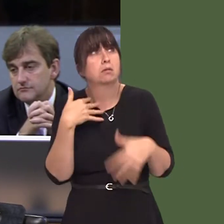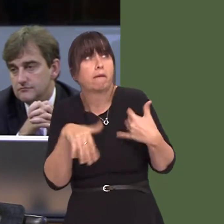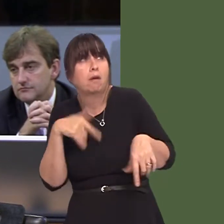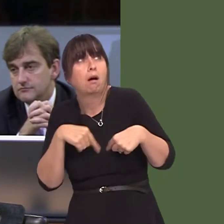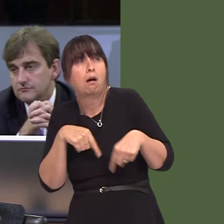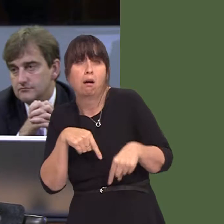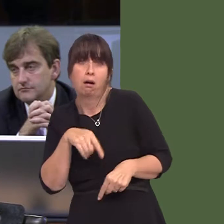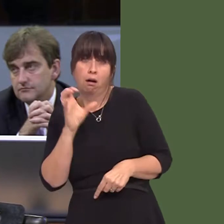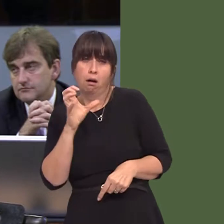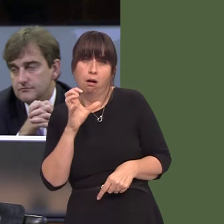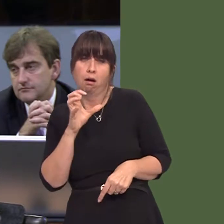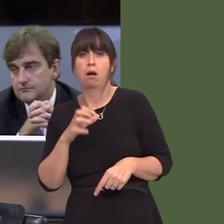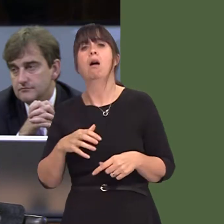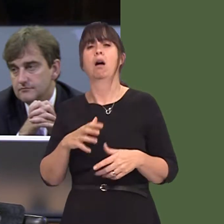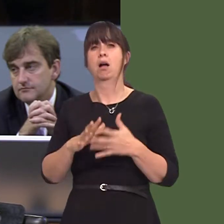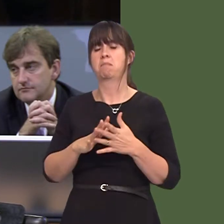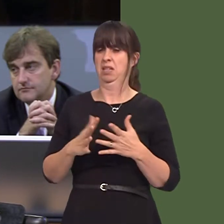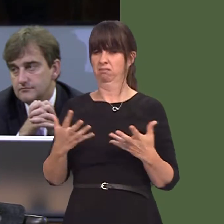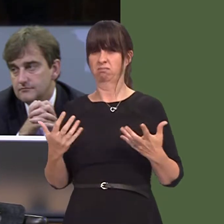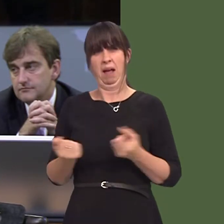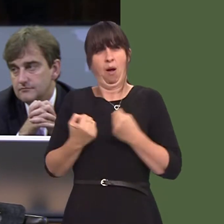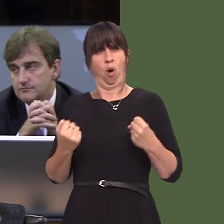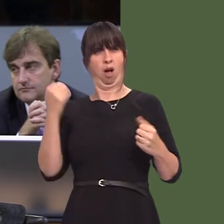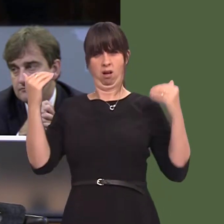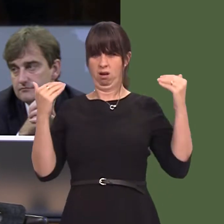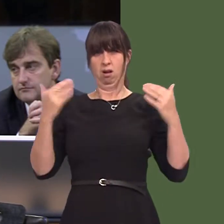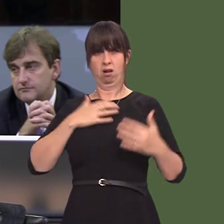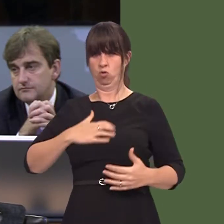number of investigations and complaints that charities are looking at, and the prosecutions,